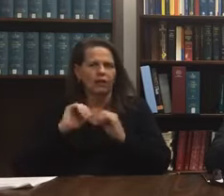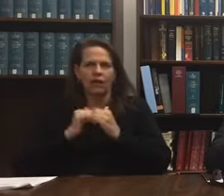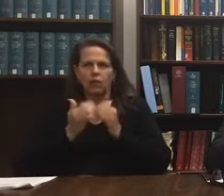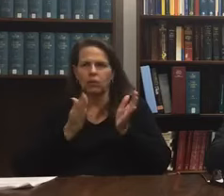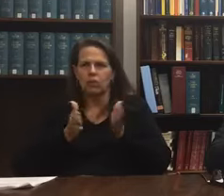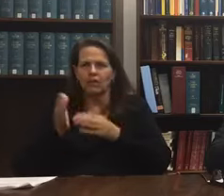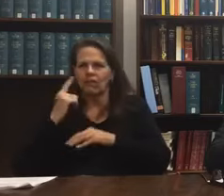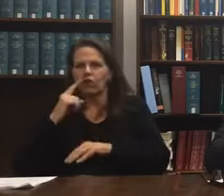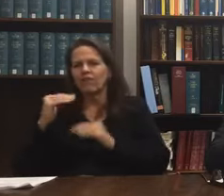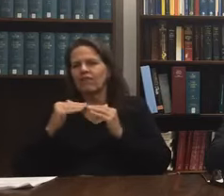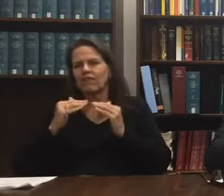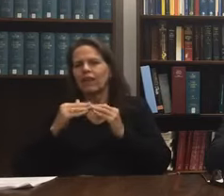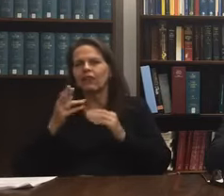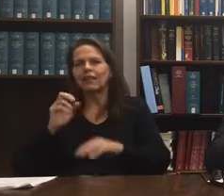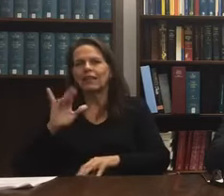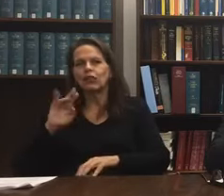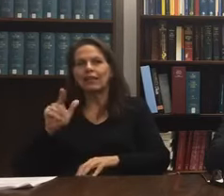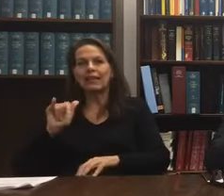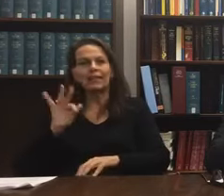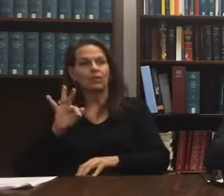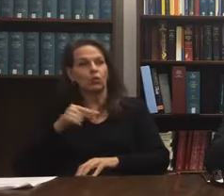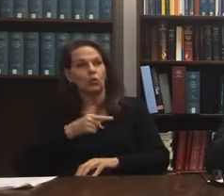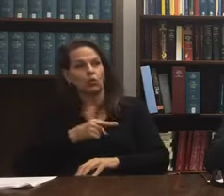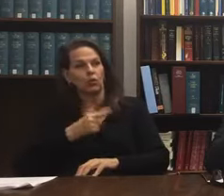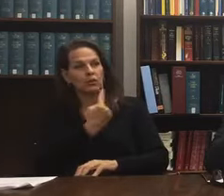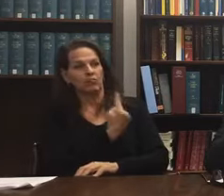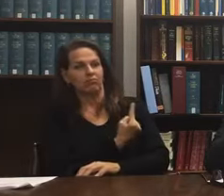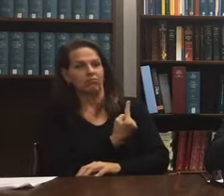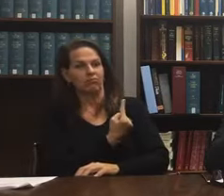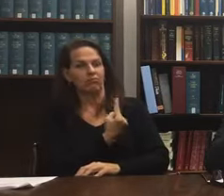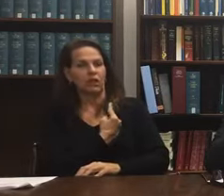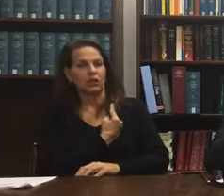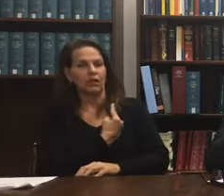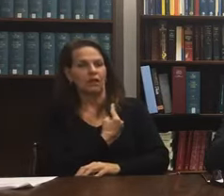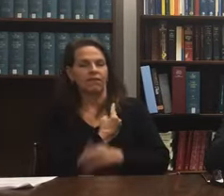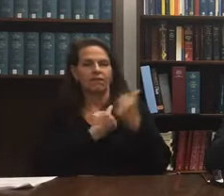the fair hearing if you're going to go it alone one question to follow up how